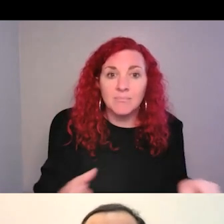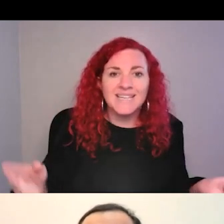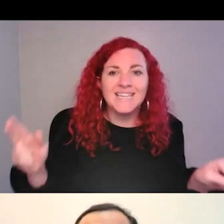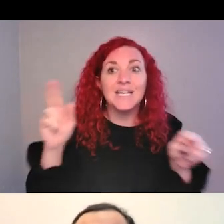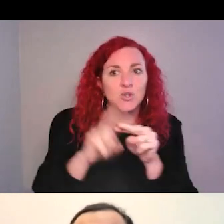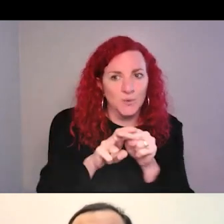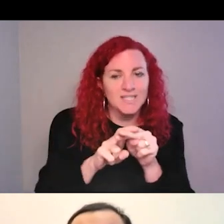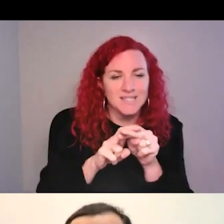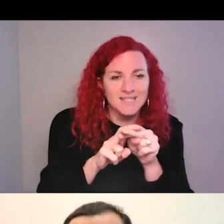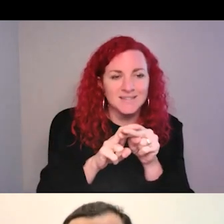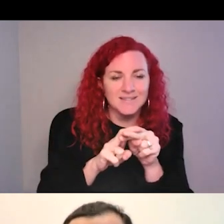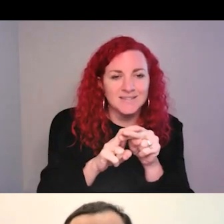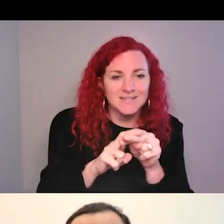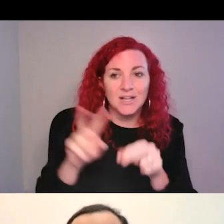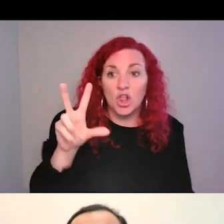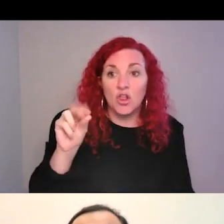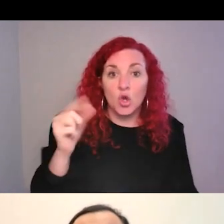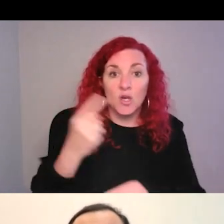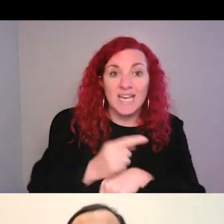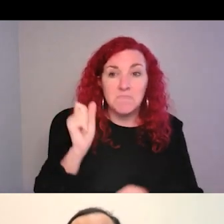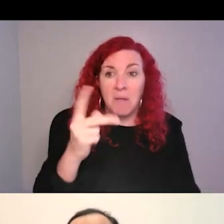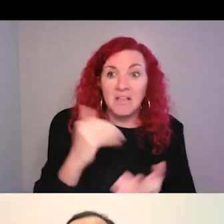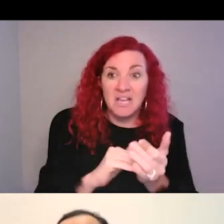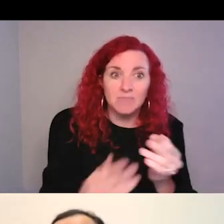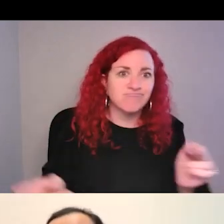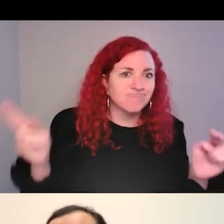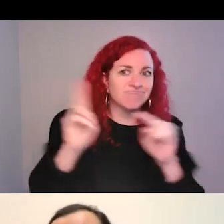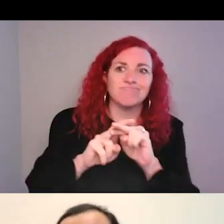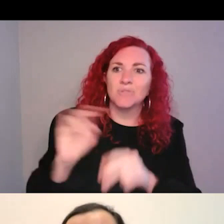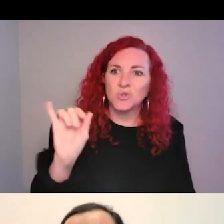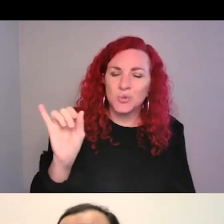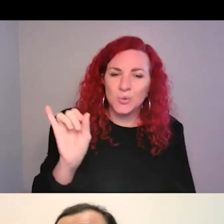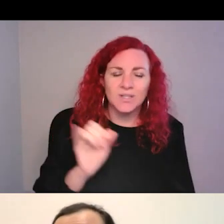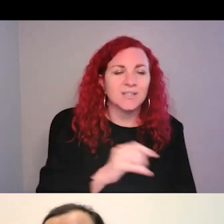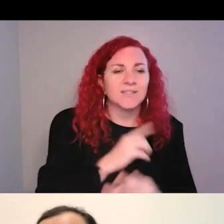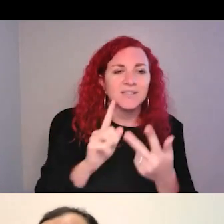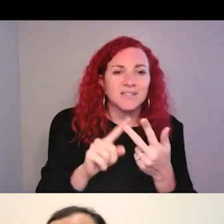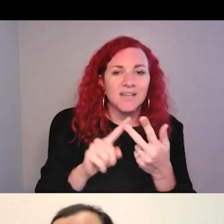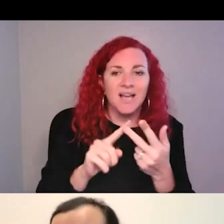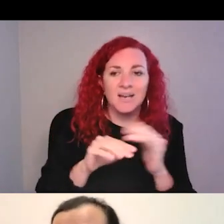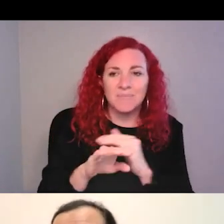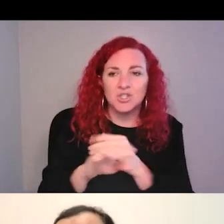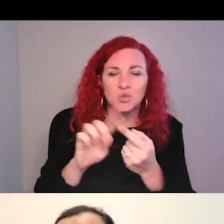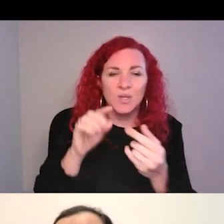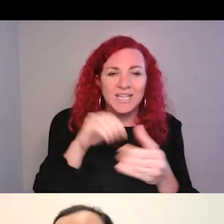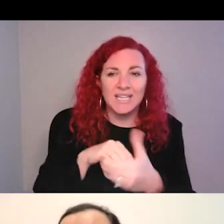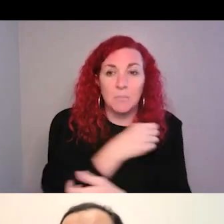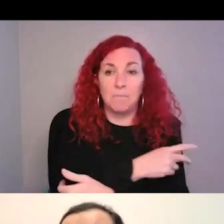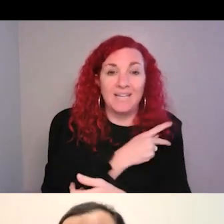HIGHER ADMISSIONS INCREASED AND ADMISSION TO IN PATIENT USED DECREASED.